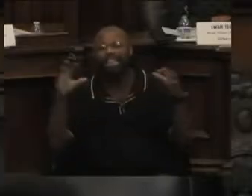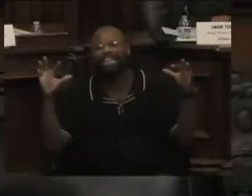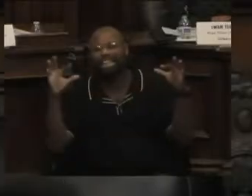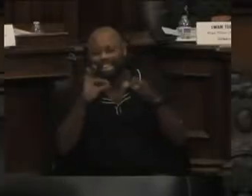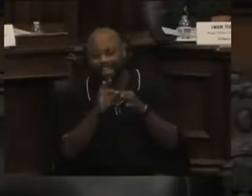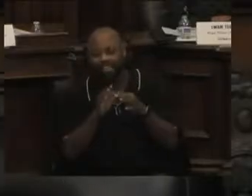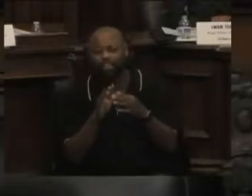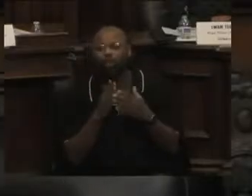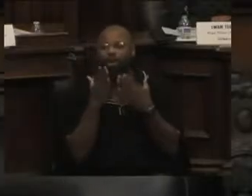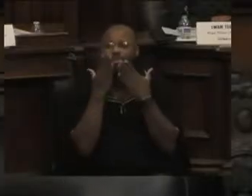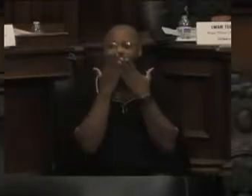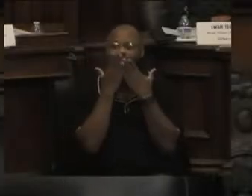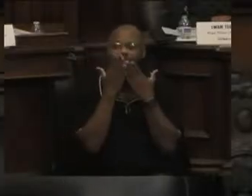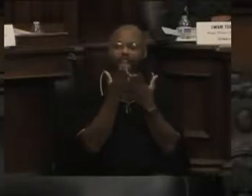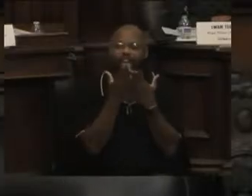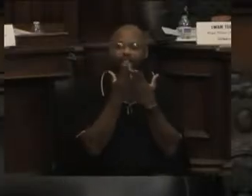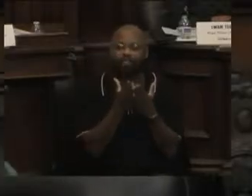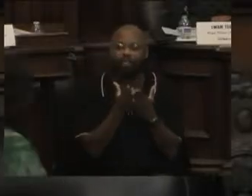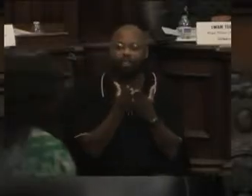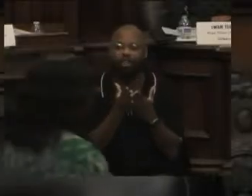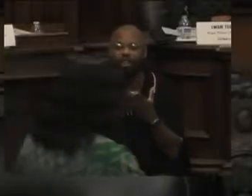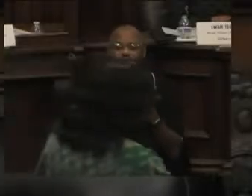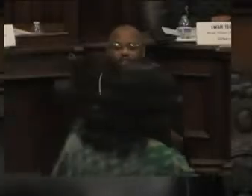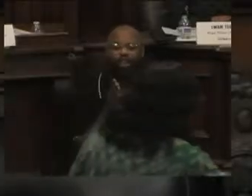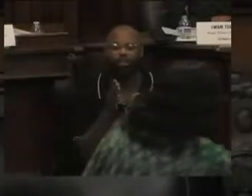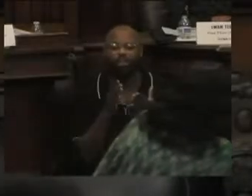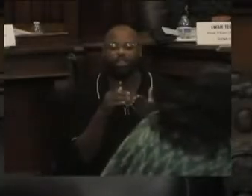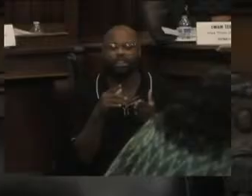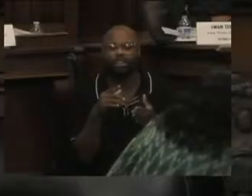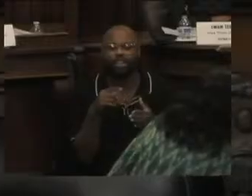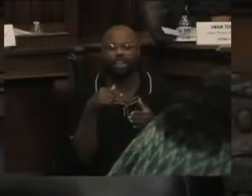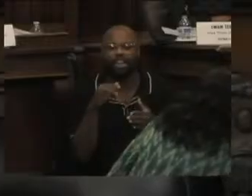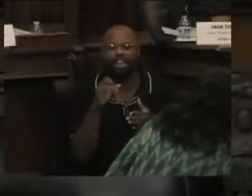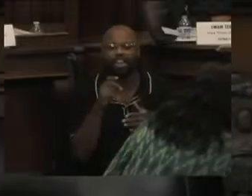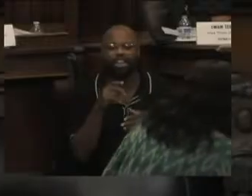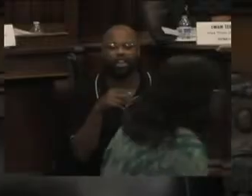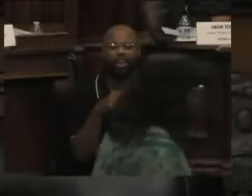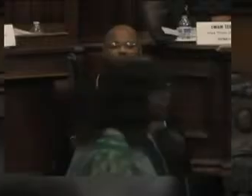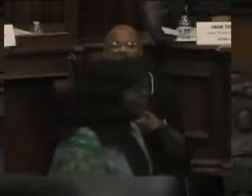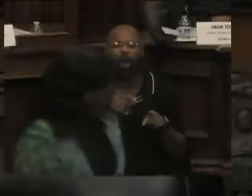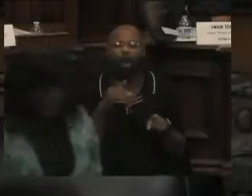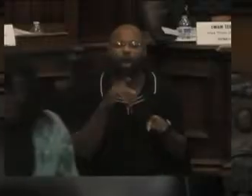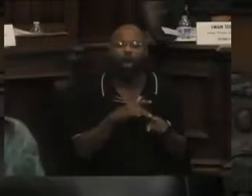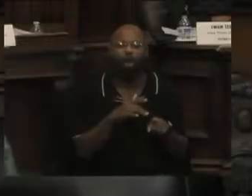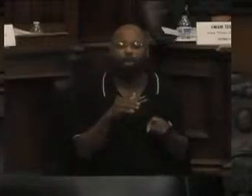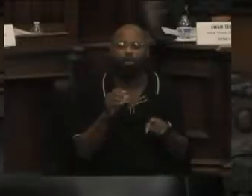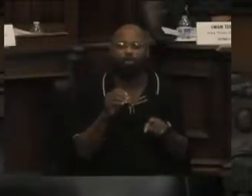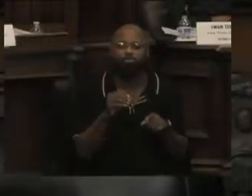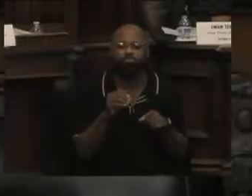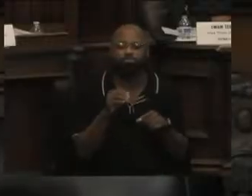Rochester building to connect on. So like, I was grateful